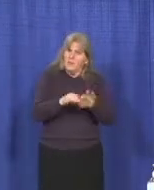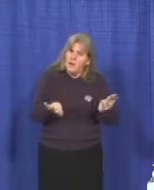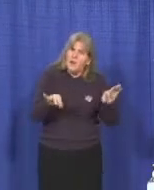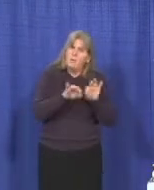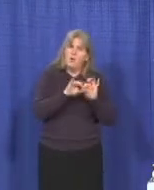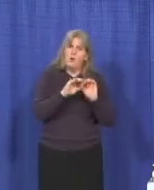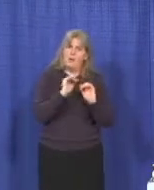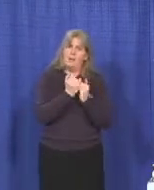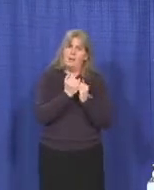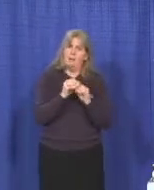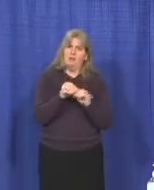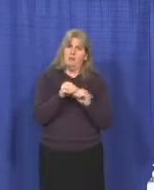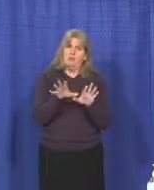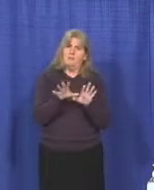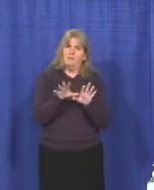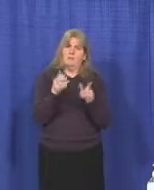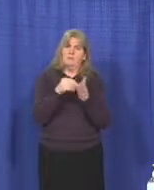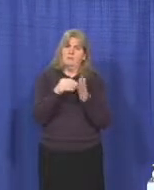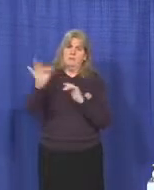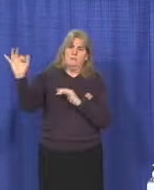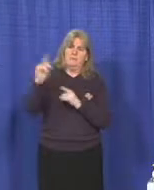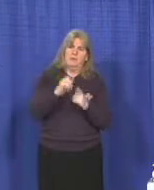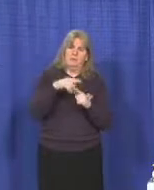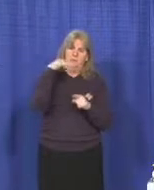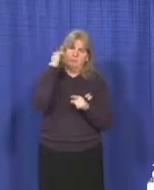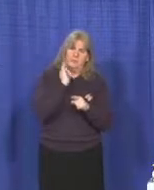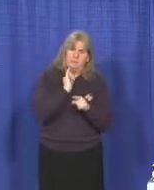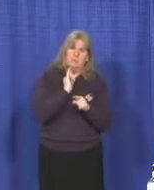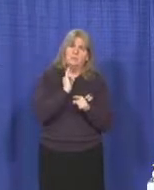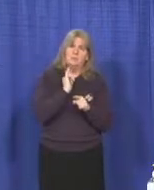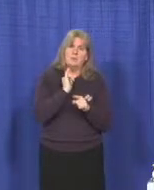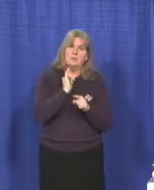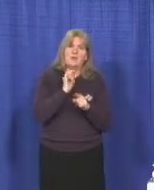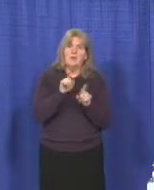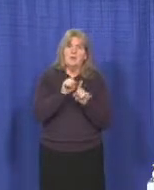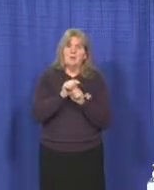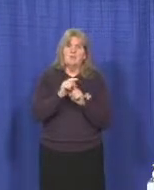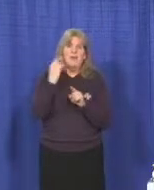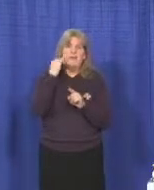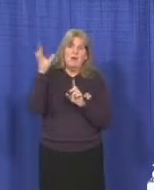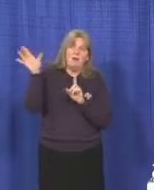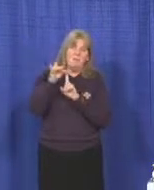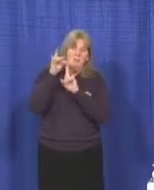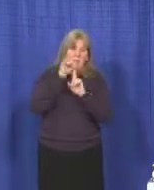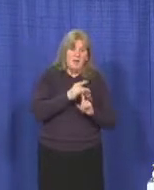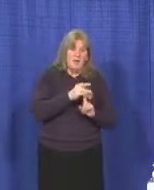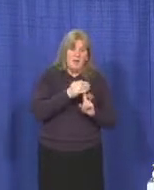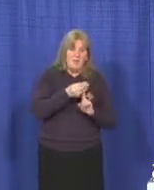risk not just of invert at -- of introduction but possible